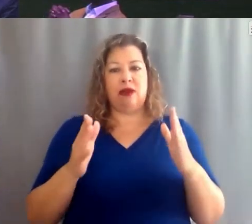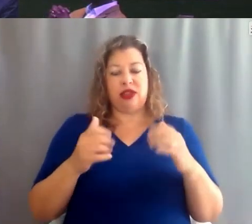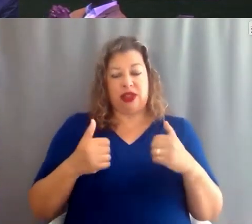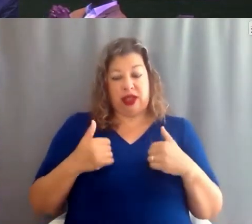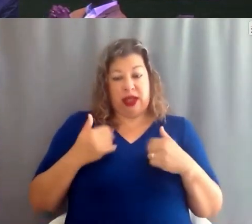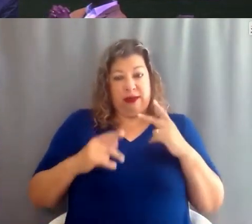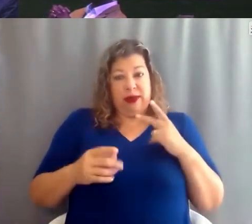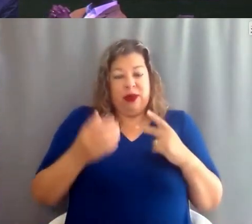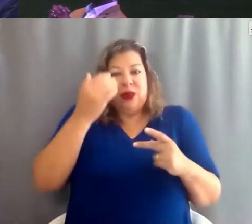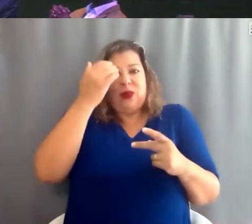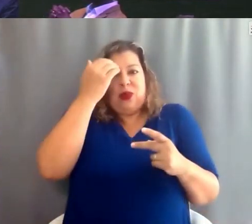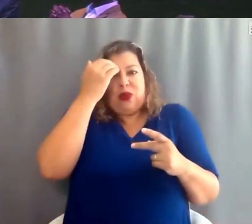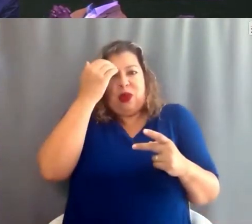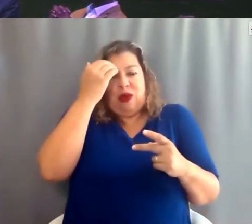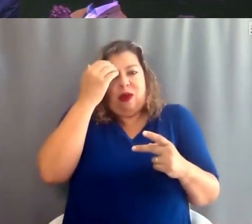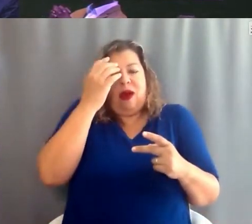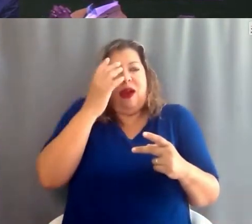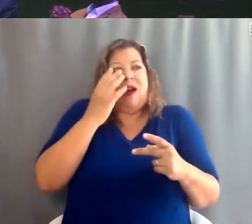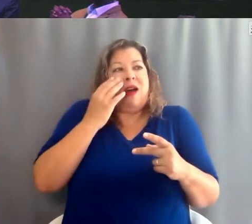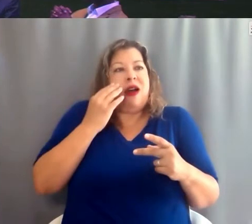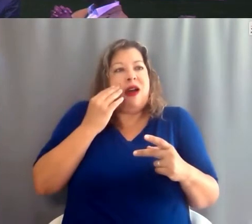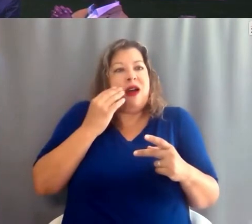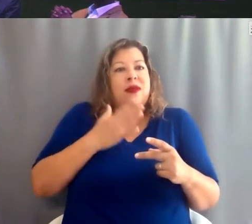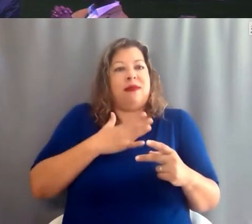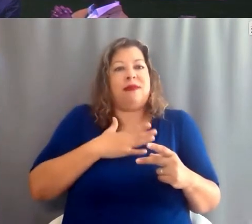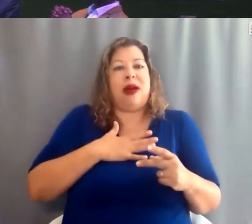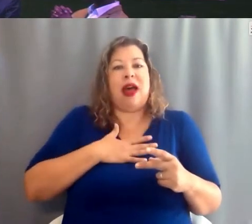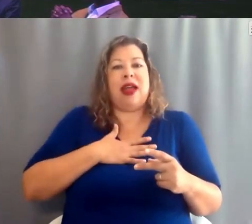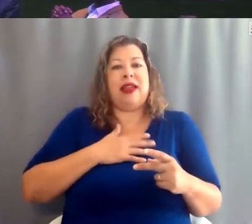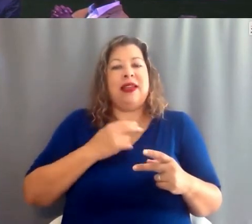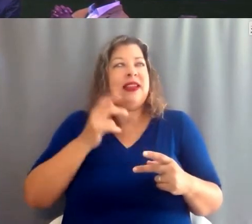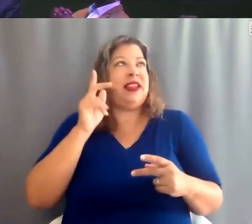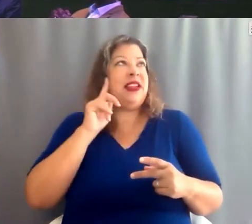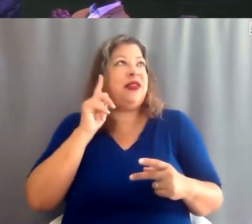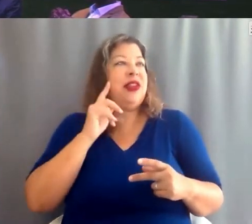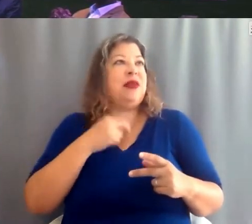Like, my energy just came down. And then we also have.